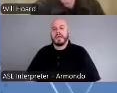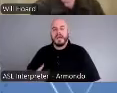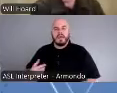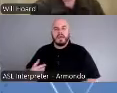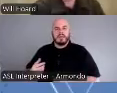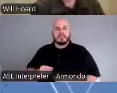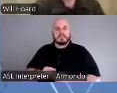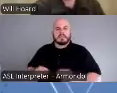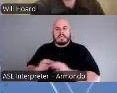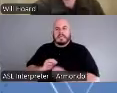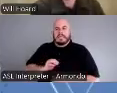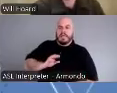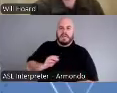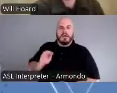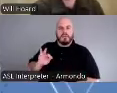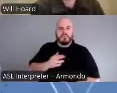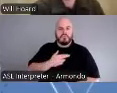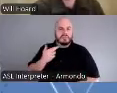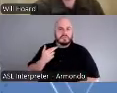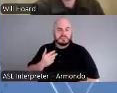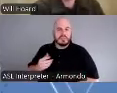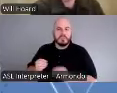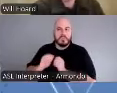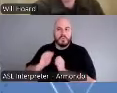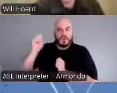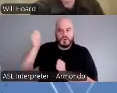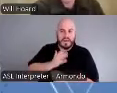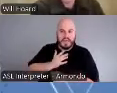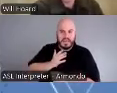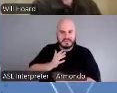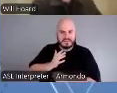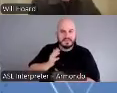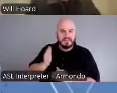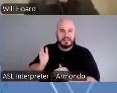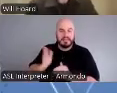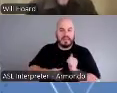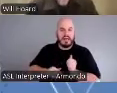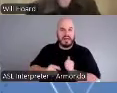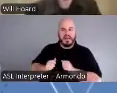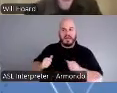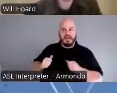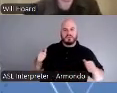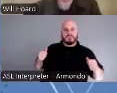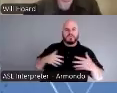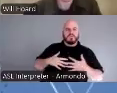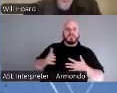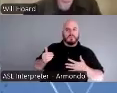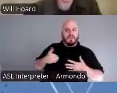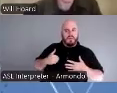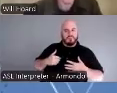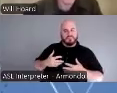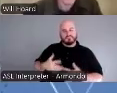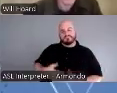and they had a lot more grace than I had feared initially before I really started getting to know them.